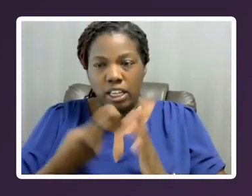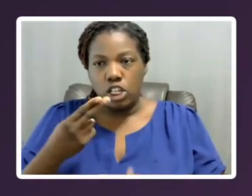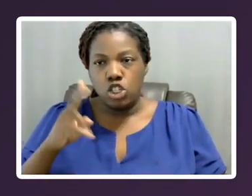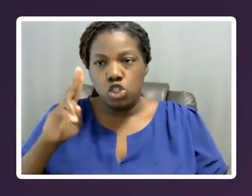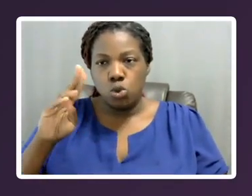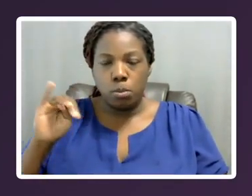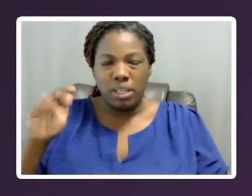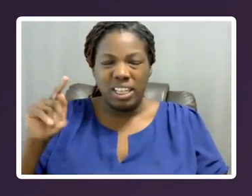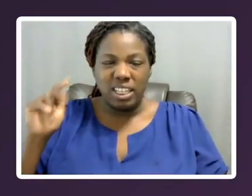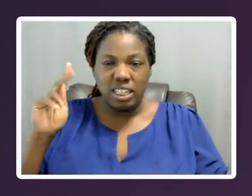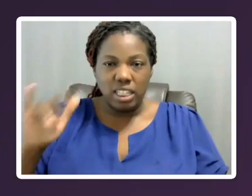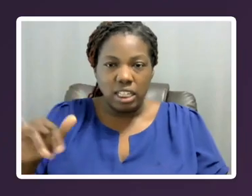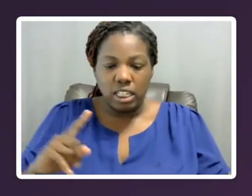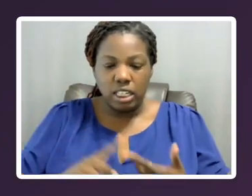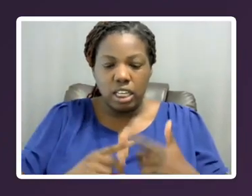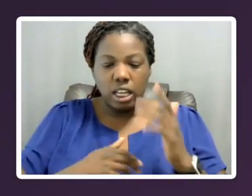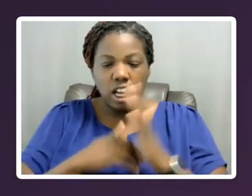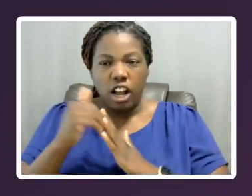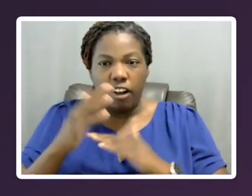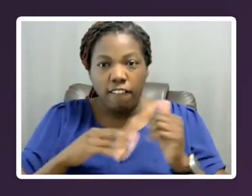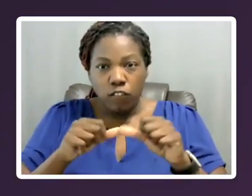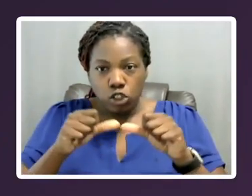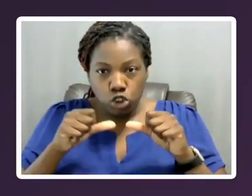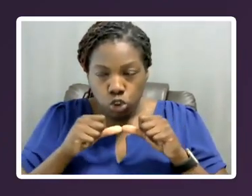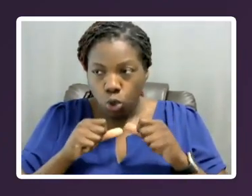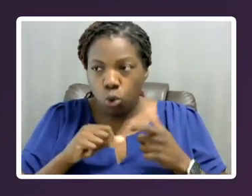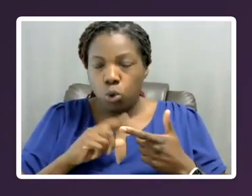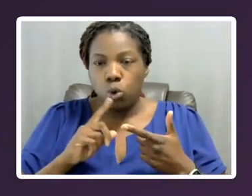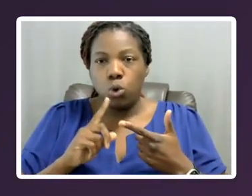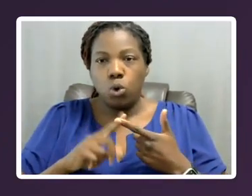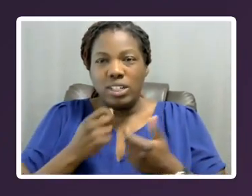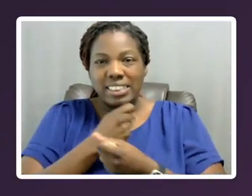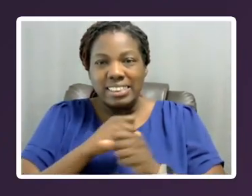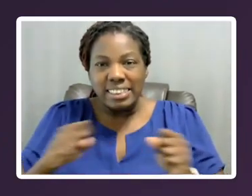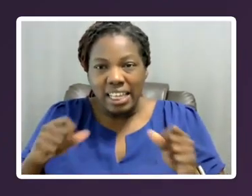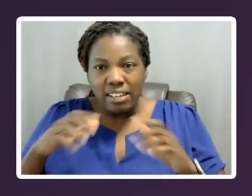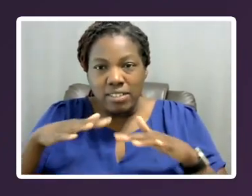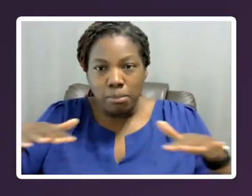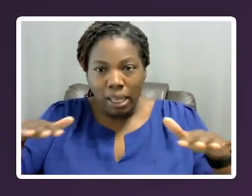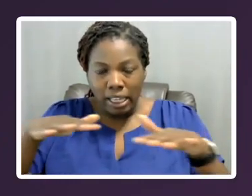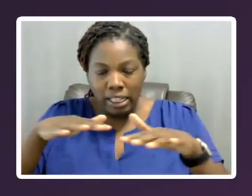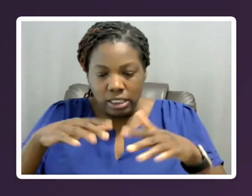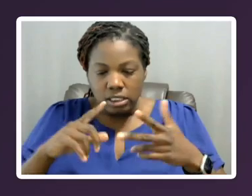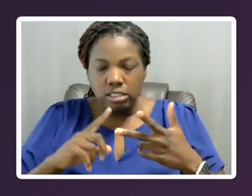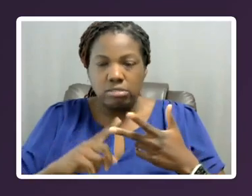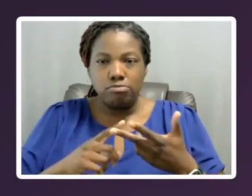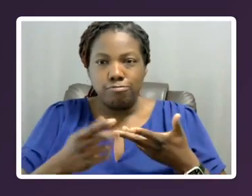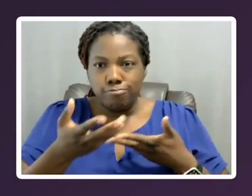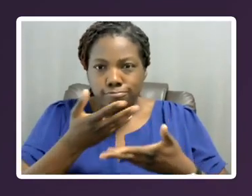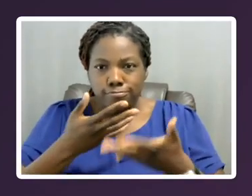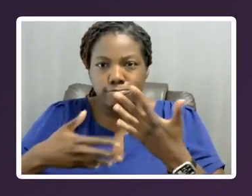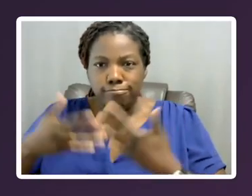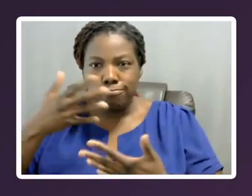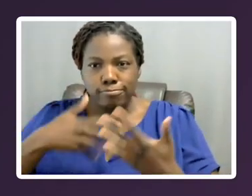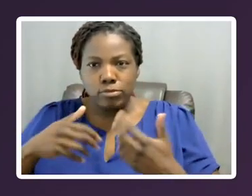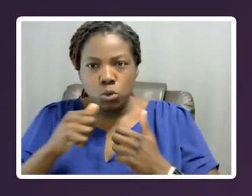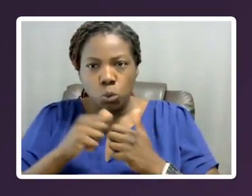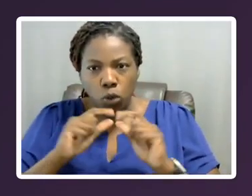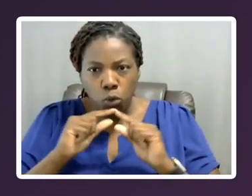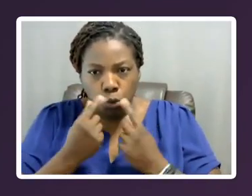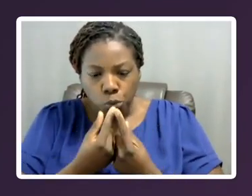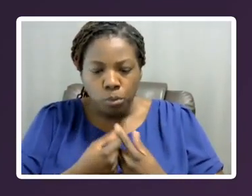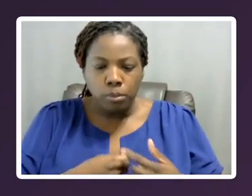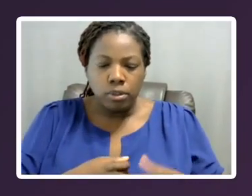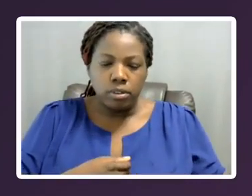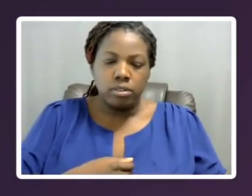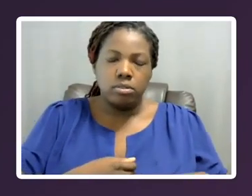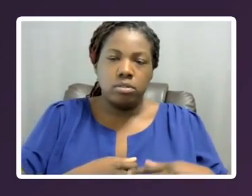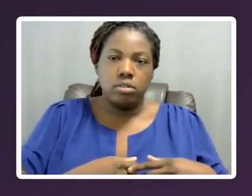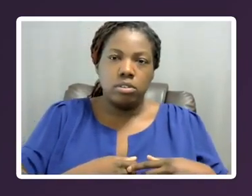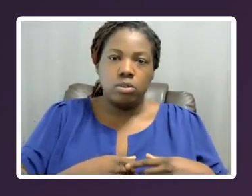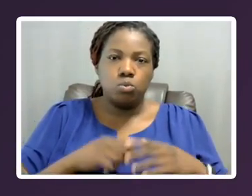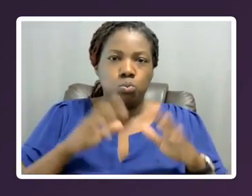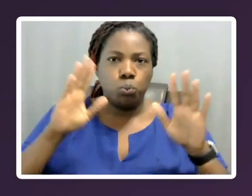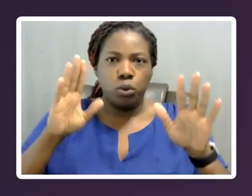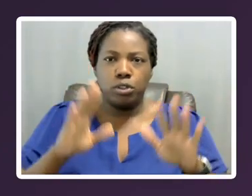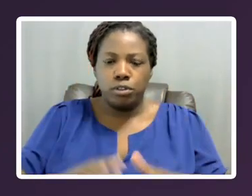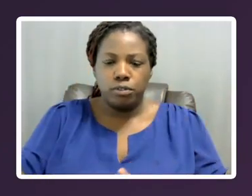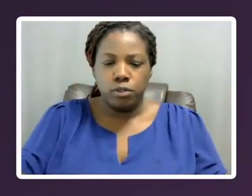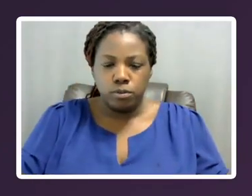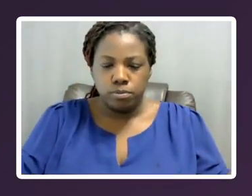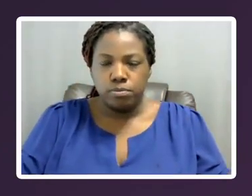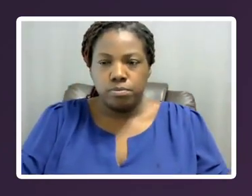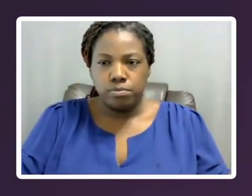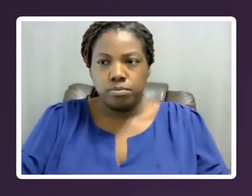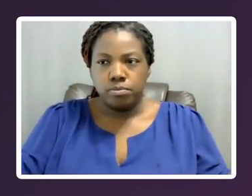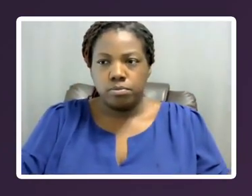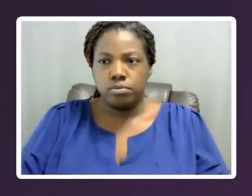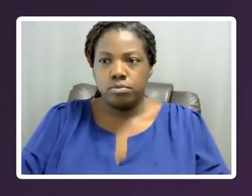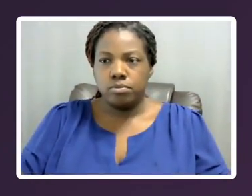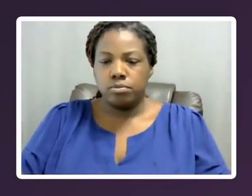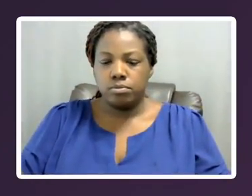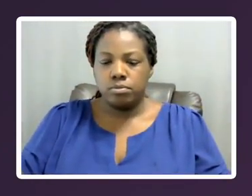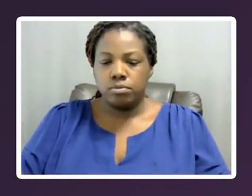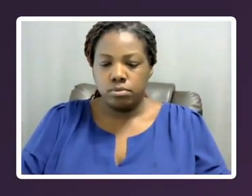comfort zone, safe space, interactions with a group. Wonderful. Living and working and